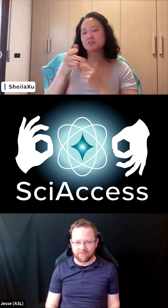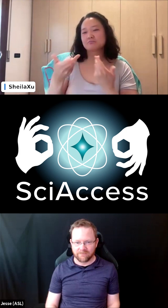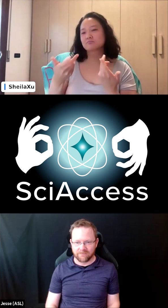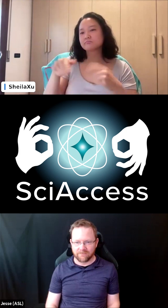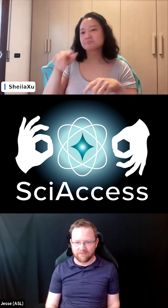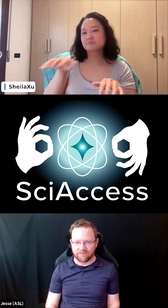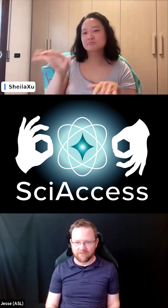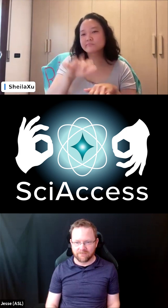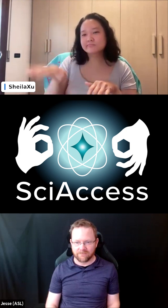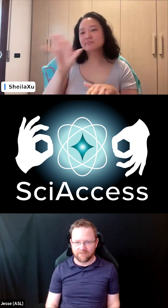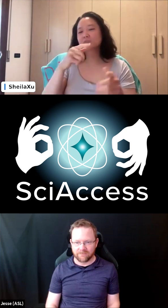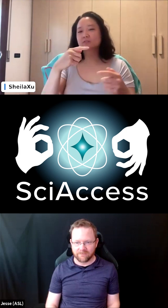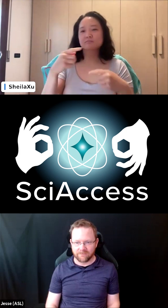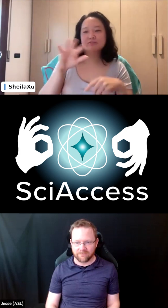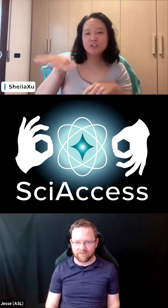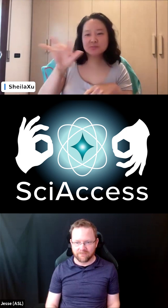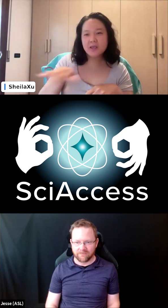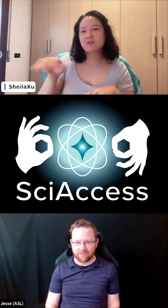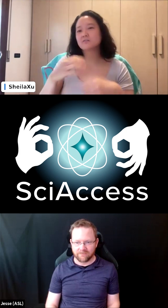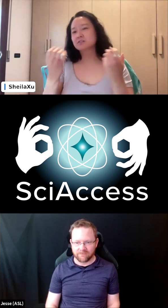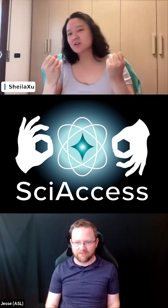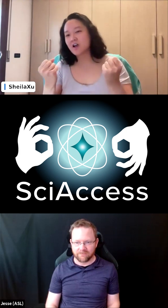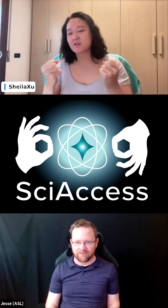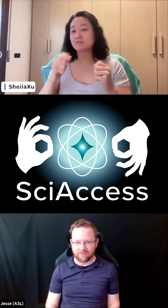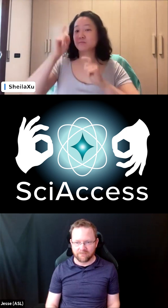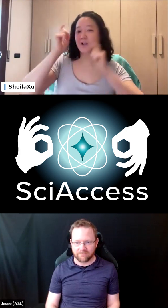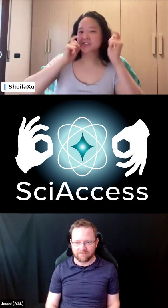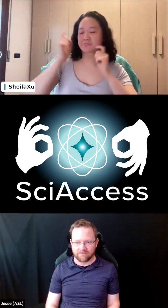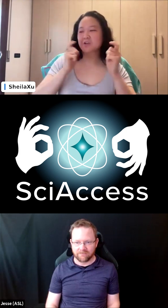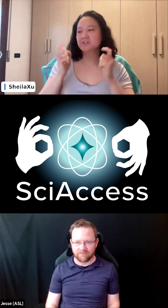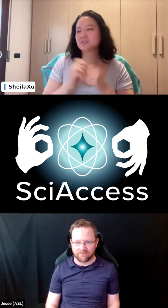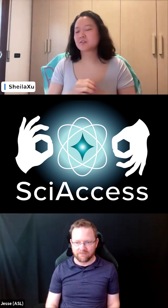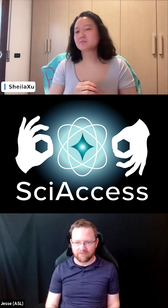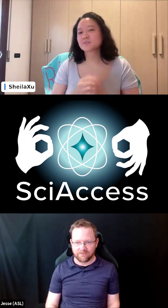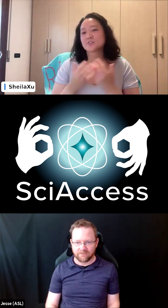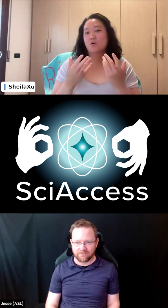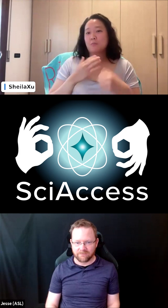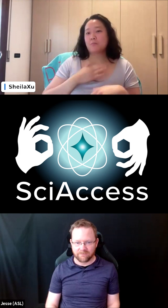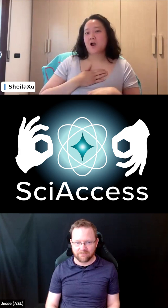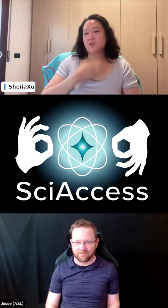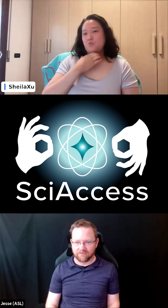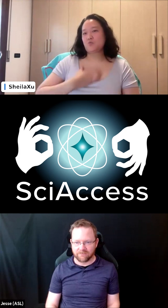Even with finger spelling and specific signs and facial expressions.